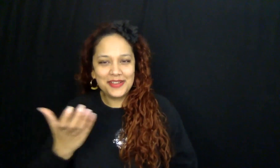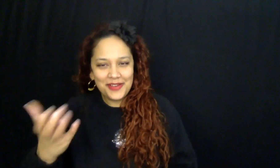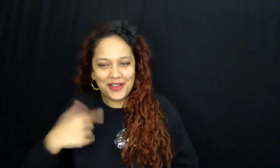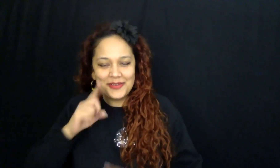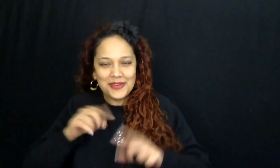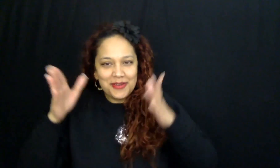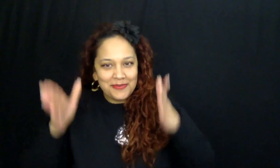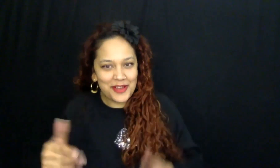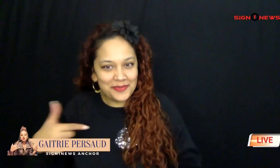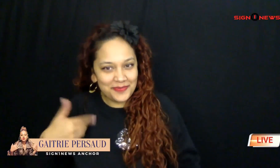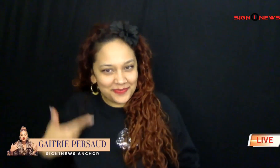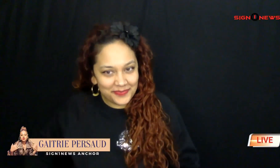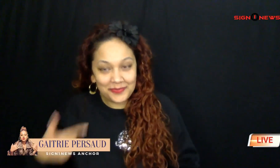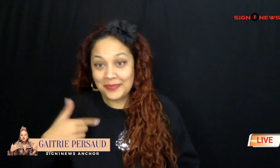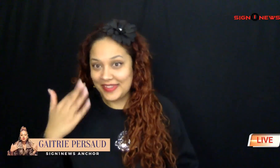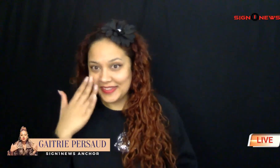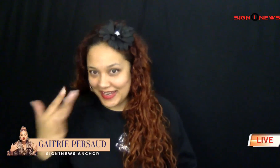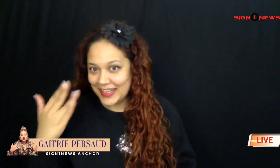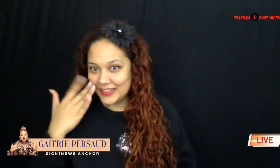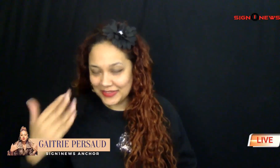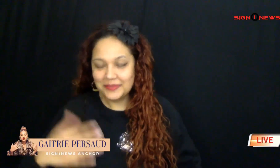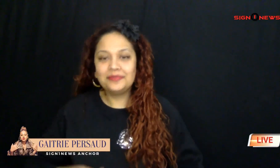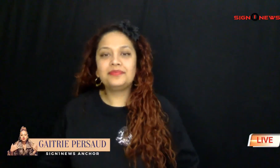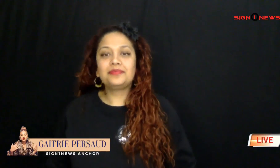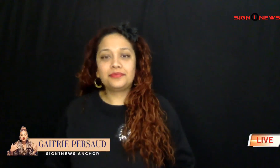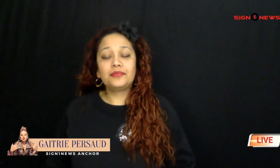Hello everyone I'm Sign1News anchor Gaitrie Persaud